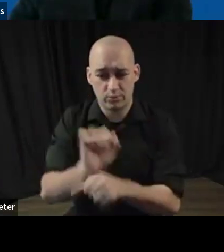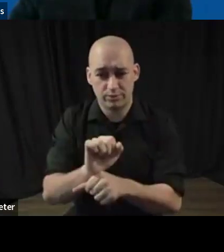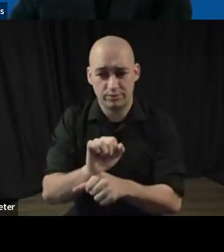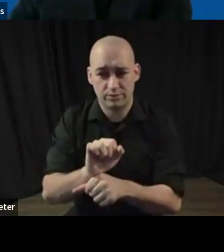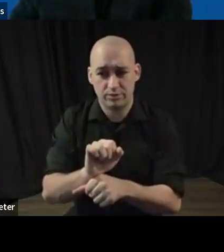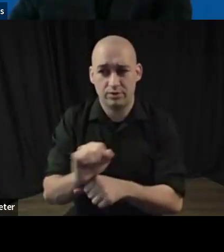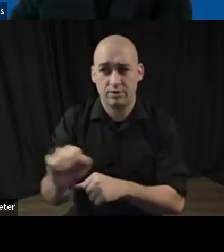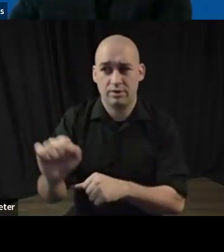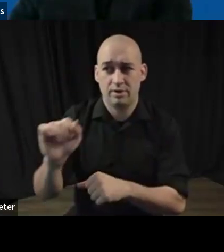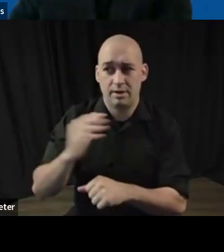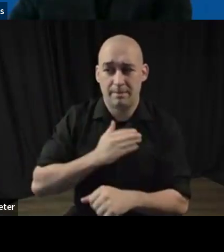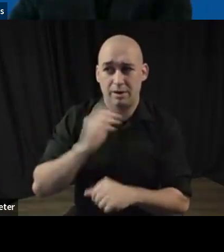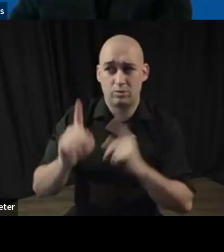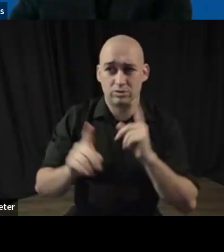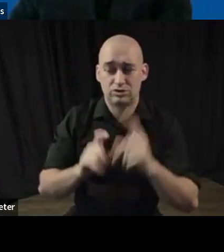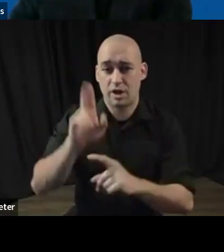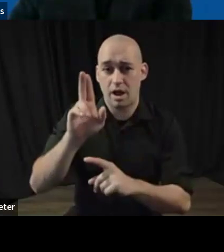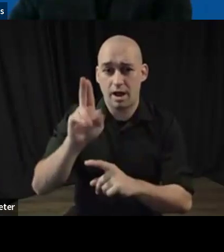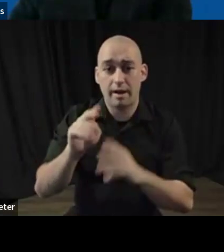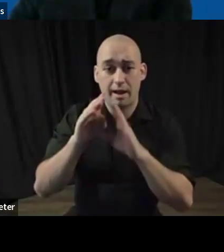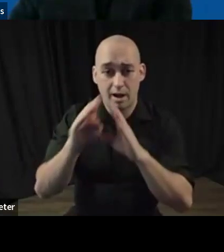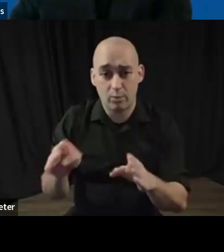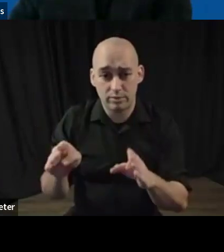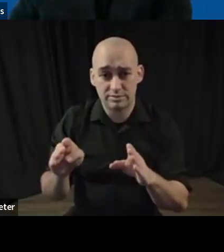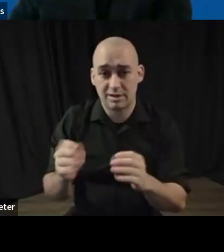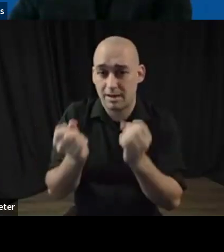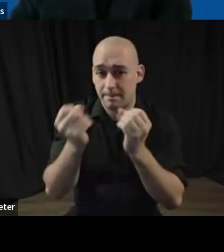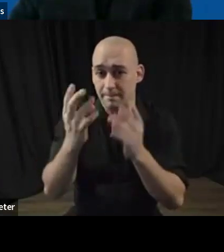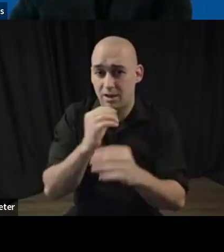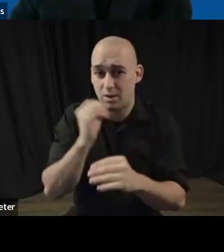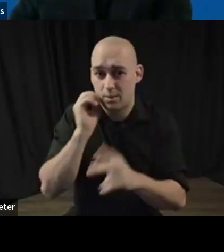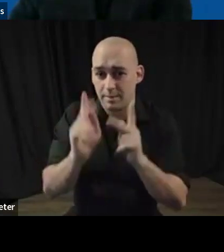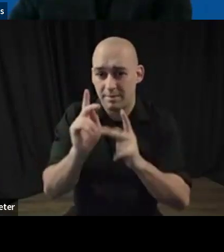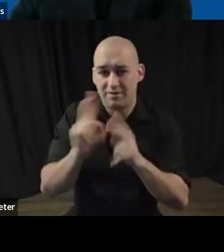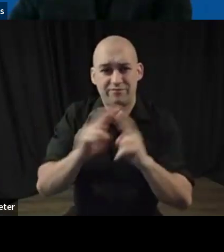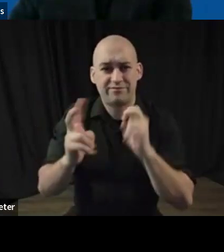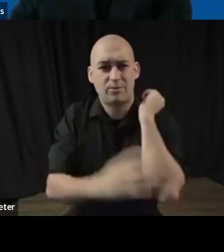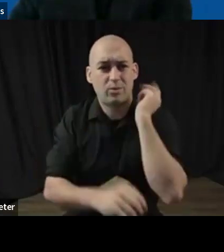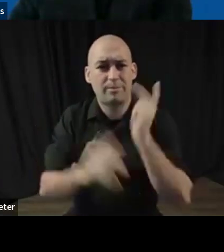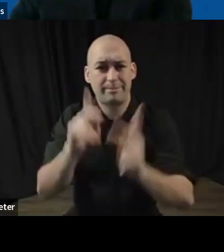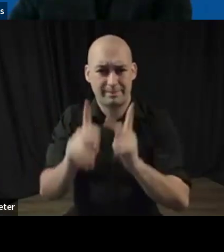my question was for the unhoused multi-home residents and very poor people. Internet services